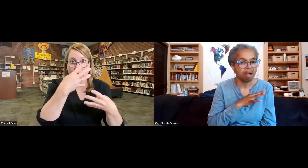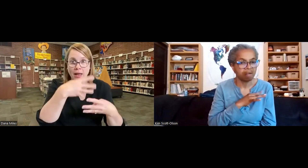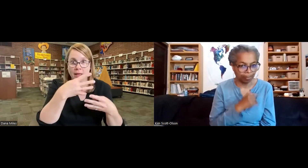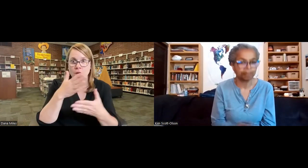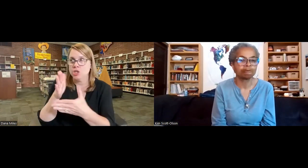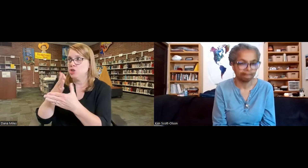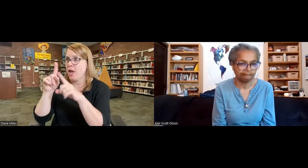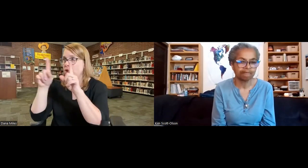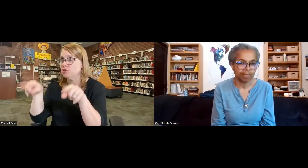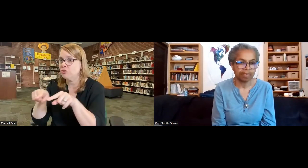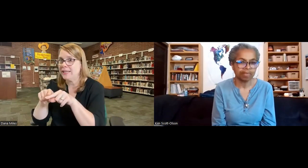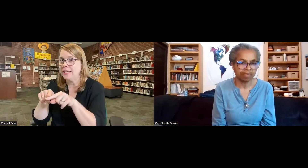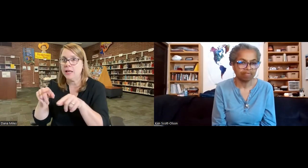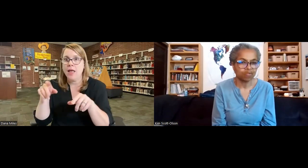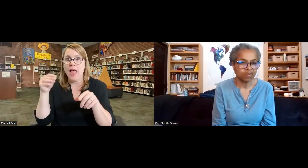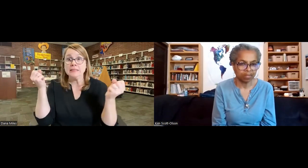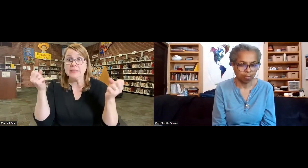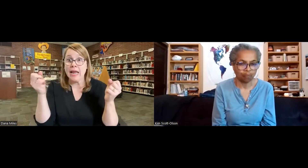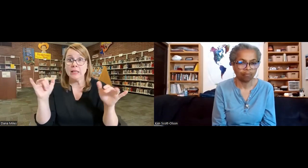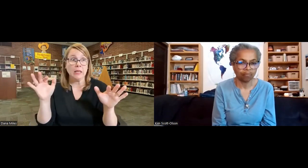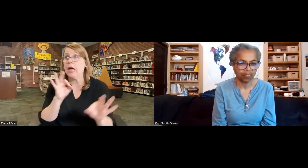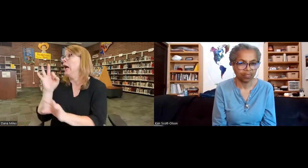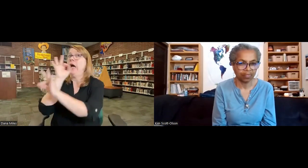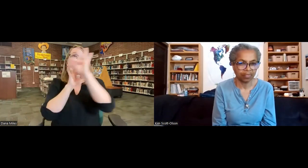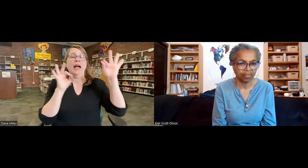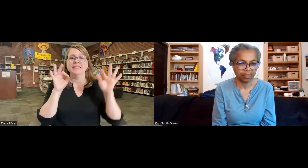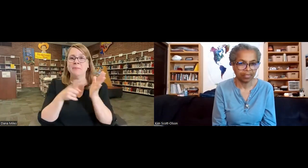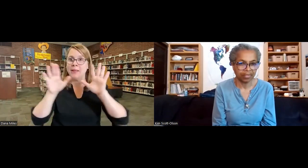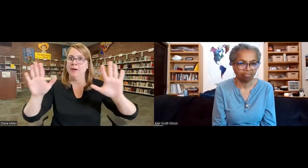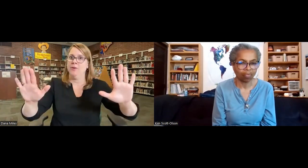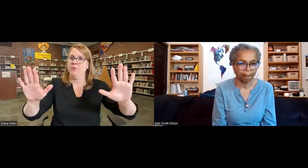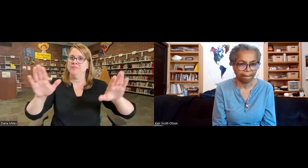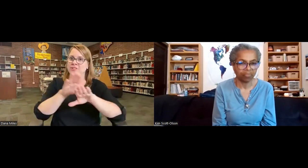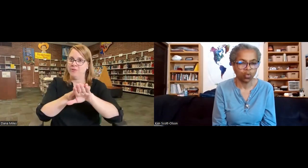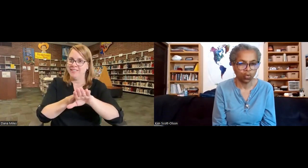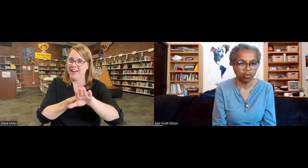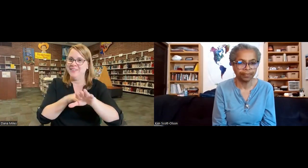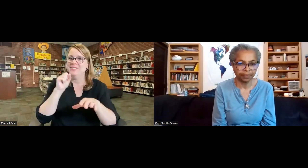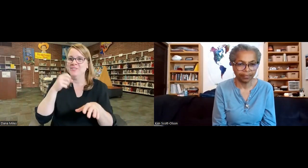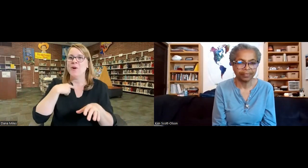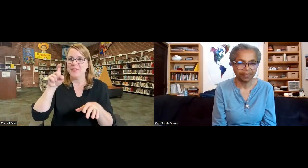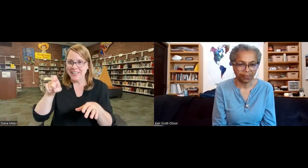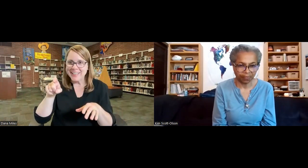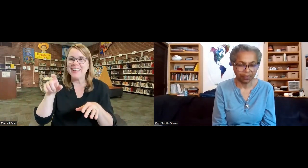a chat box, screen sharing, and signing which can be a lot all at once! Sometimes we need to slow it down.